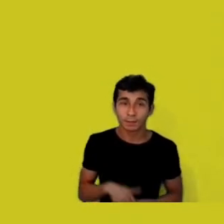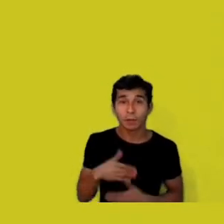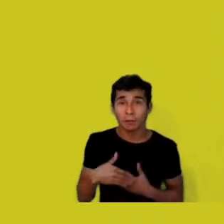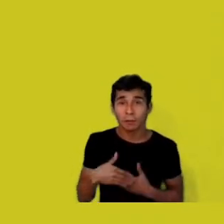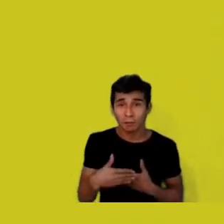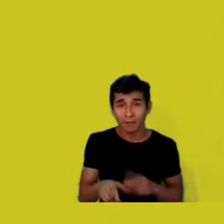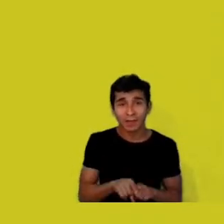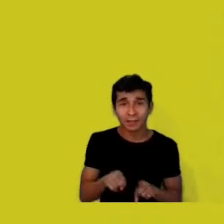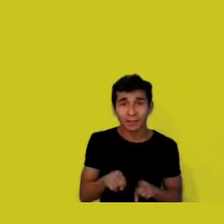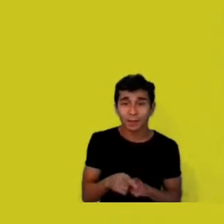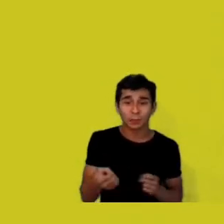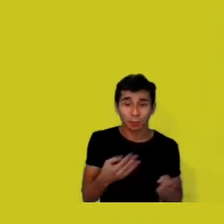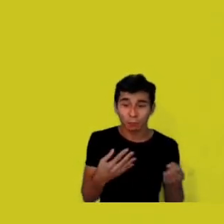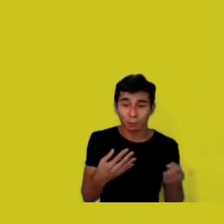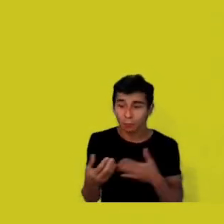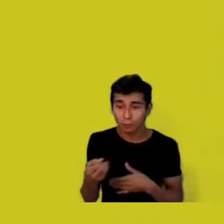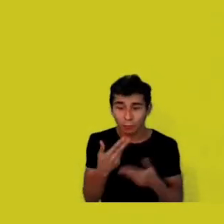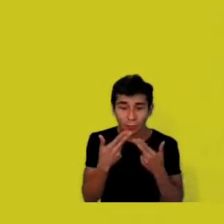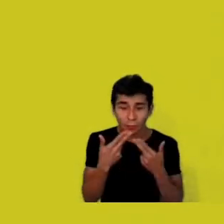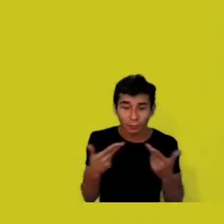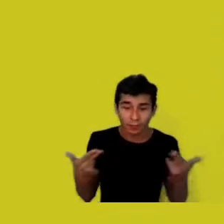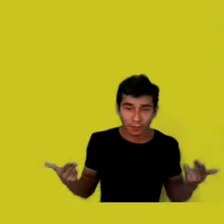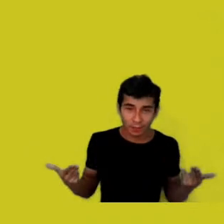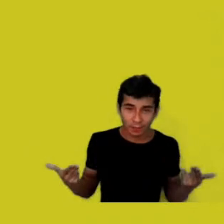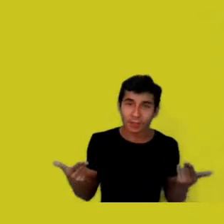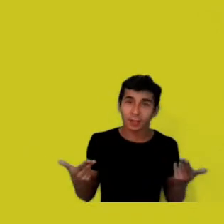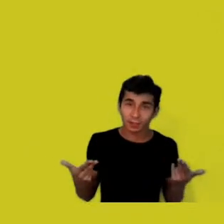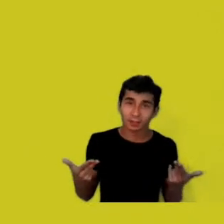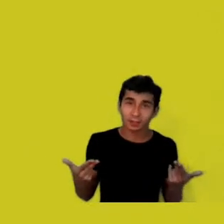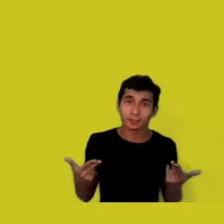and Opening the Yards is a circle within the other big circle,